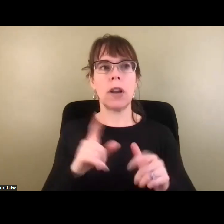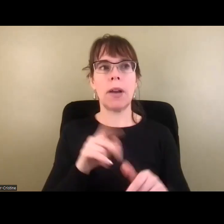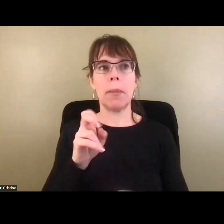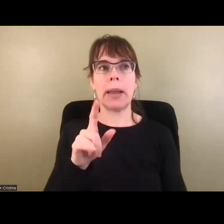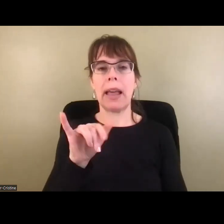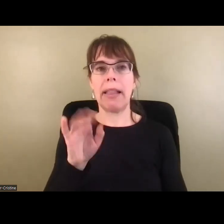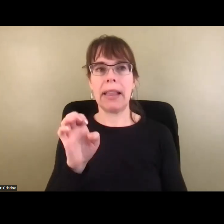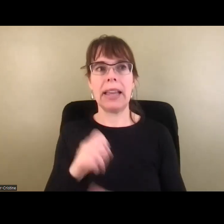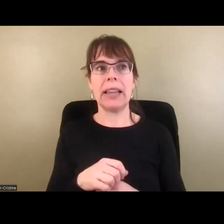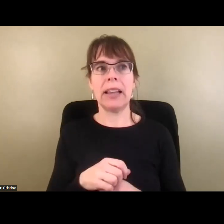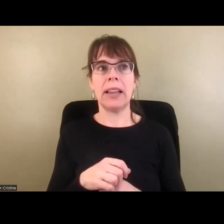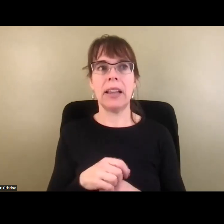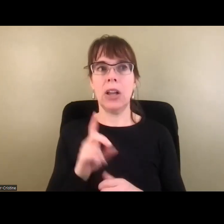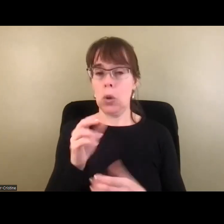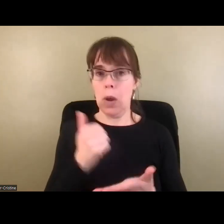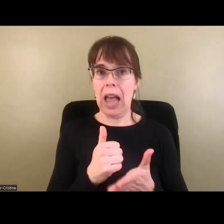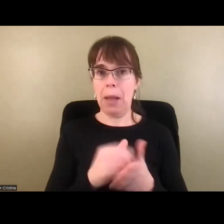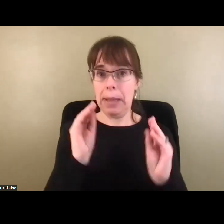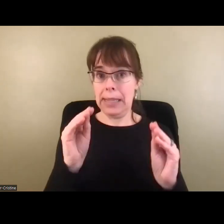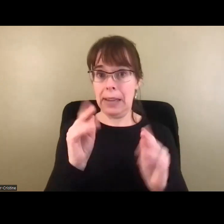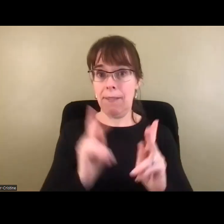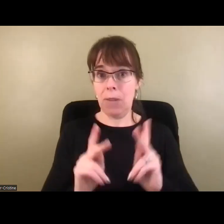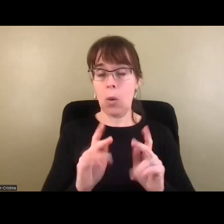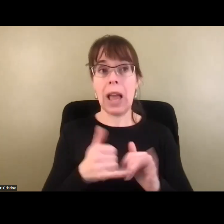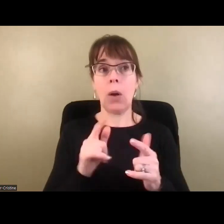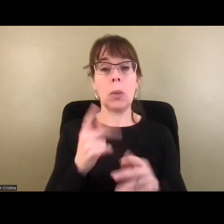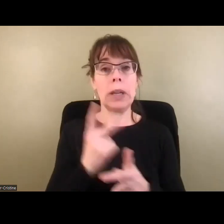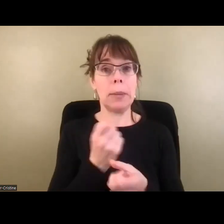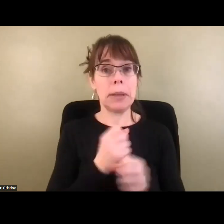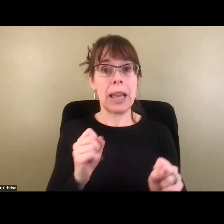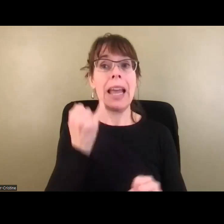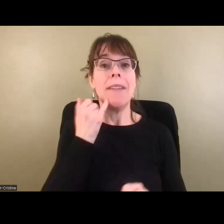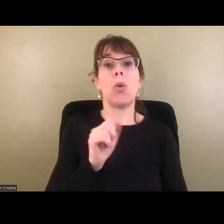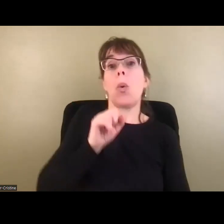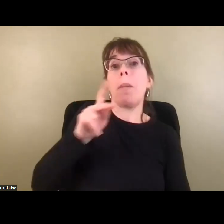So do you help educate folks how to stay safe when returning to a vigilante state like Texas?